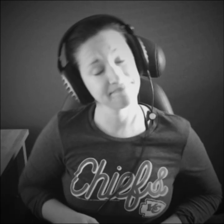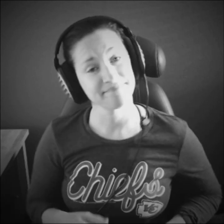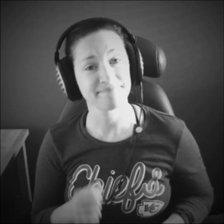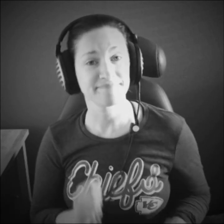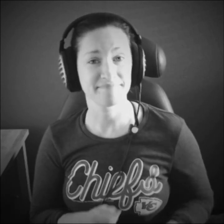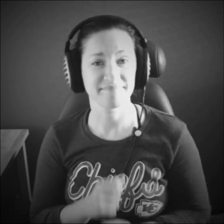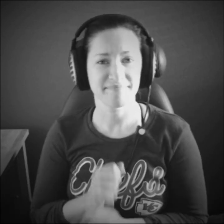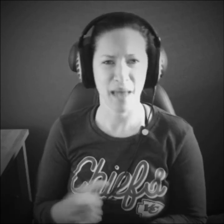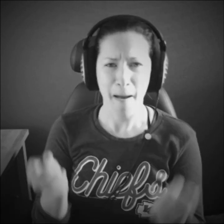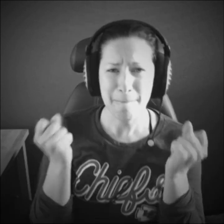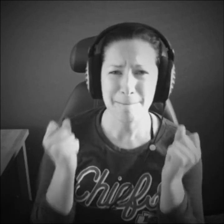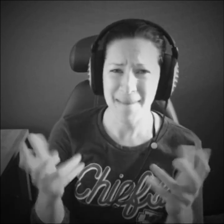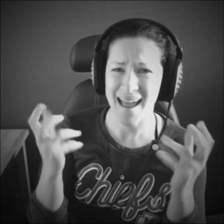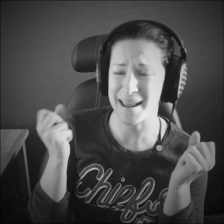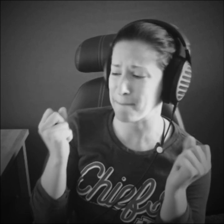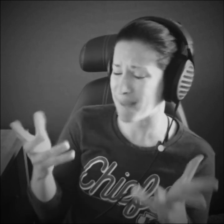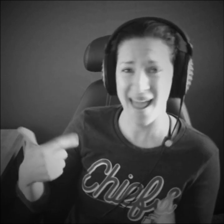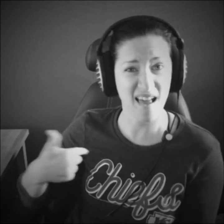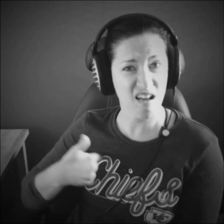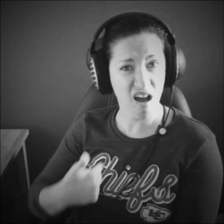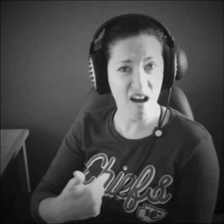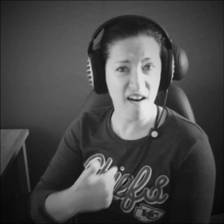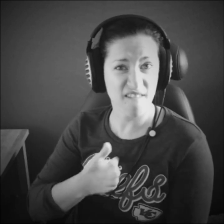There are many of us walkin' round here